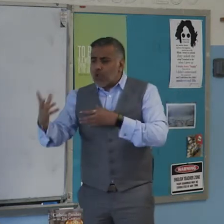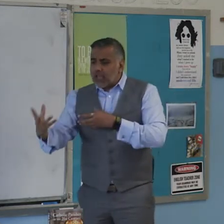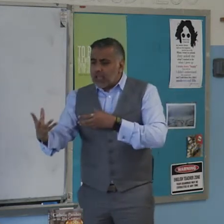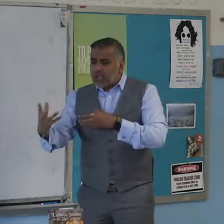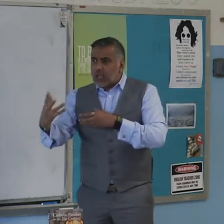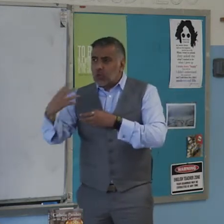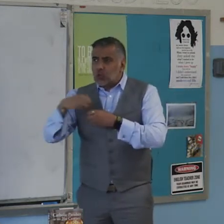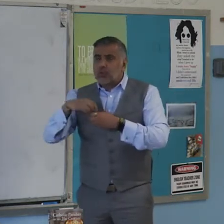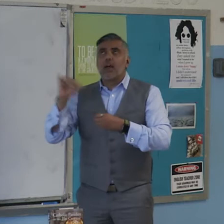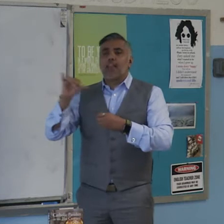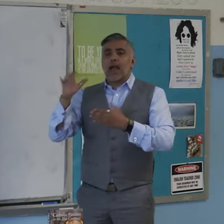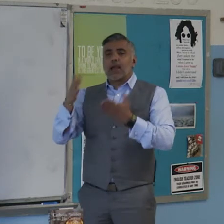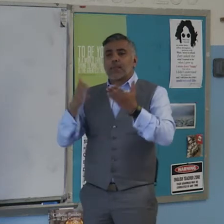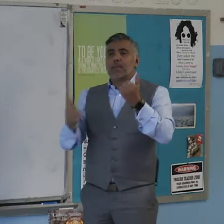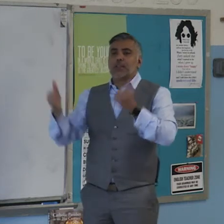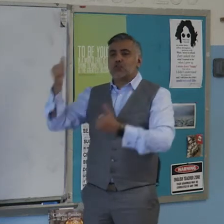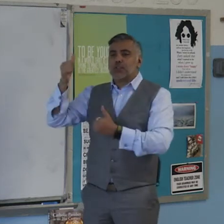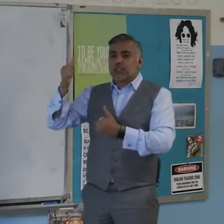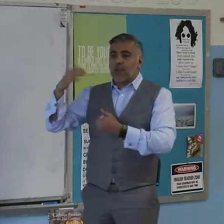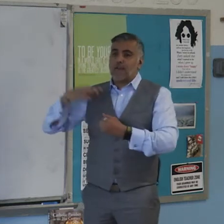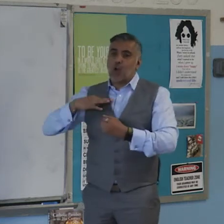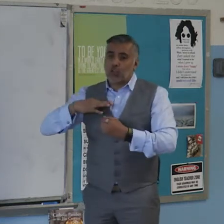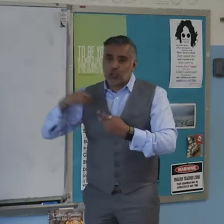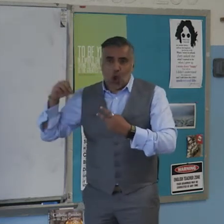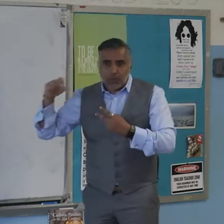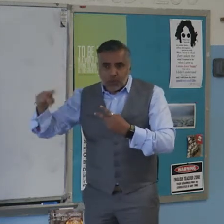think of the ministries in the parish, the volunteer opportunities and the